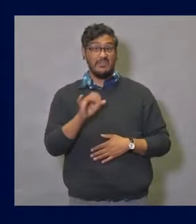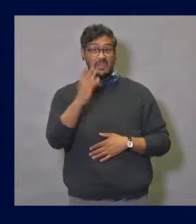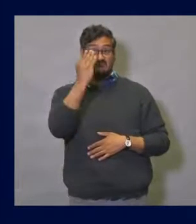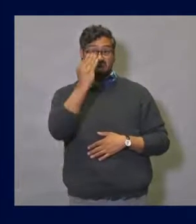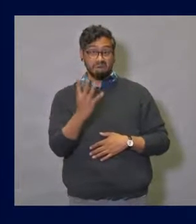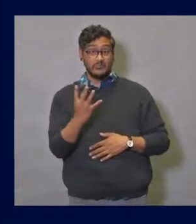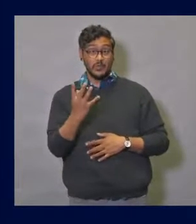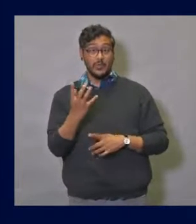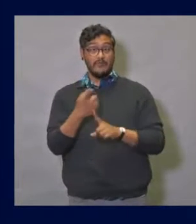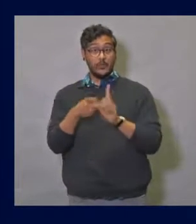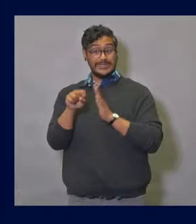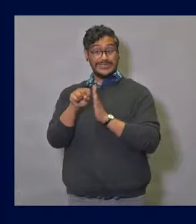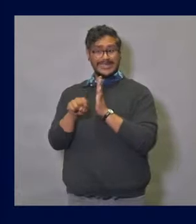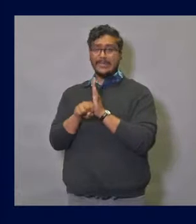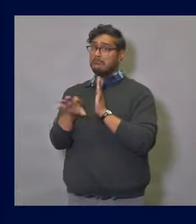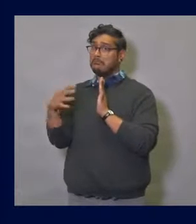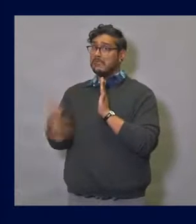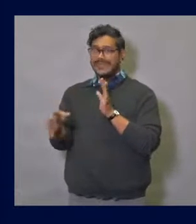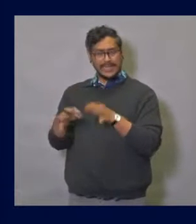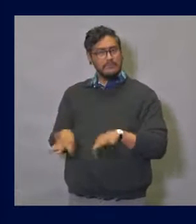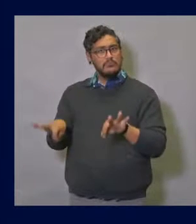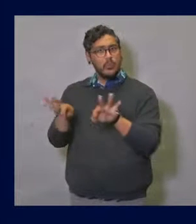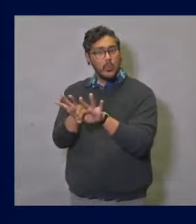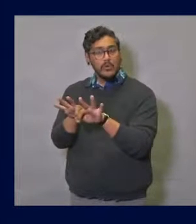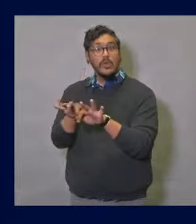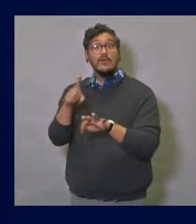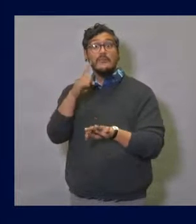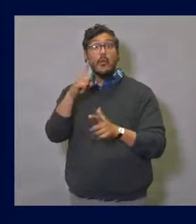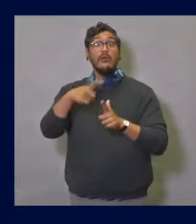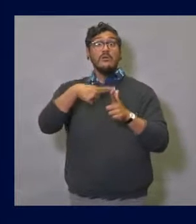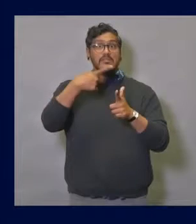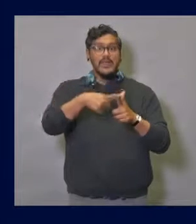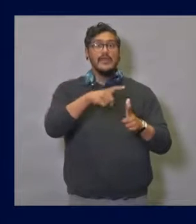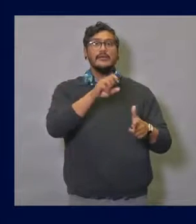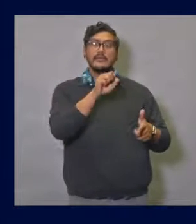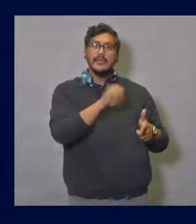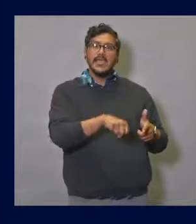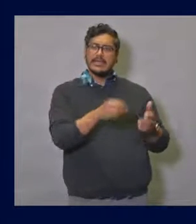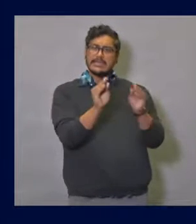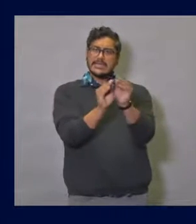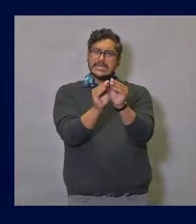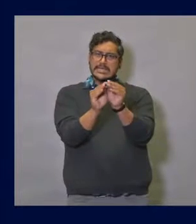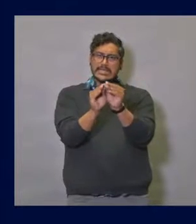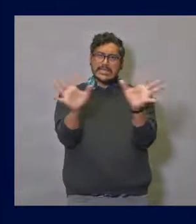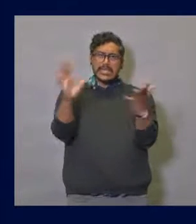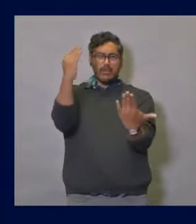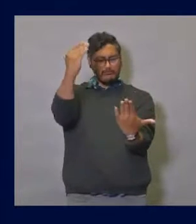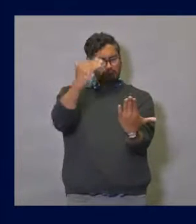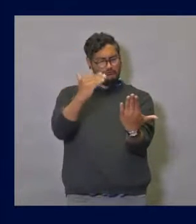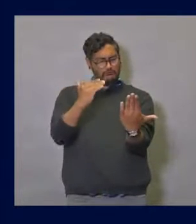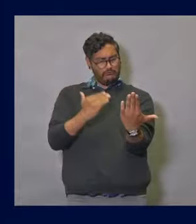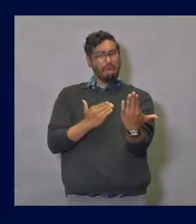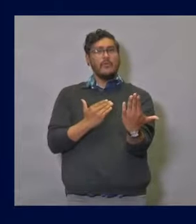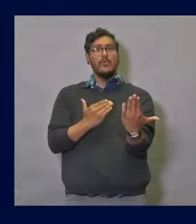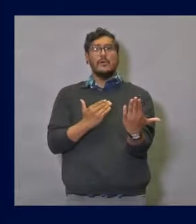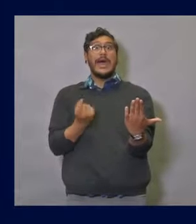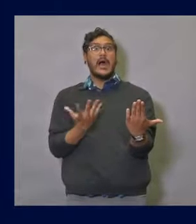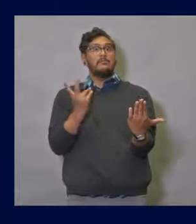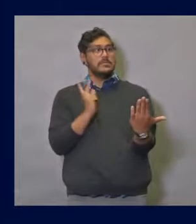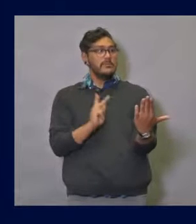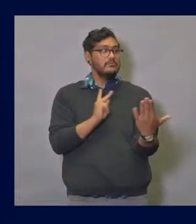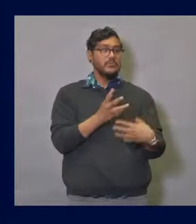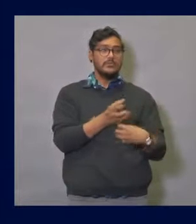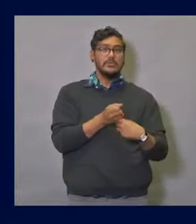PROVEEDORES CON SUS INFORMES DE